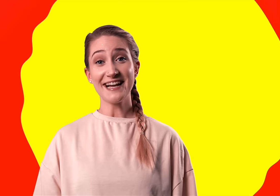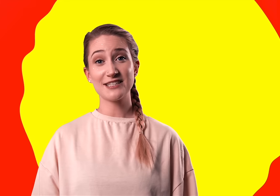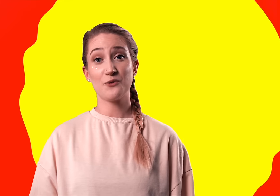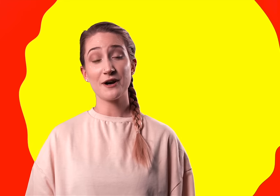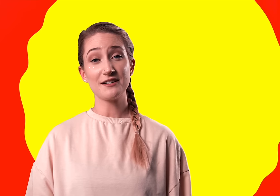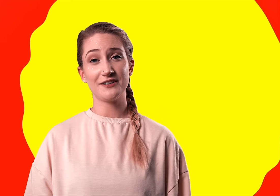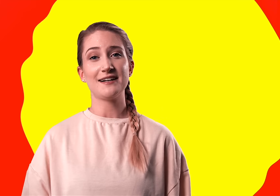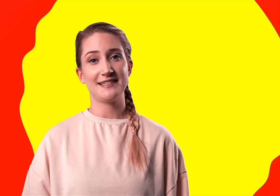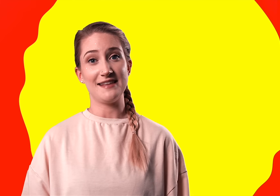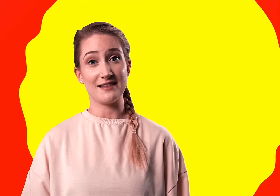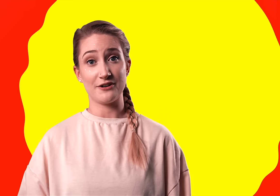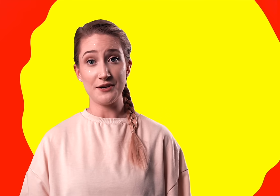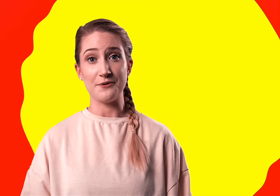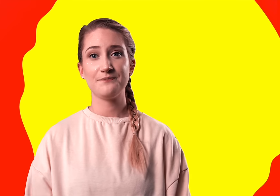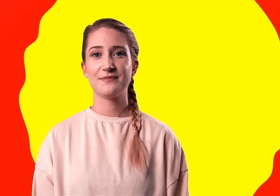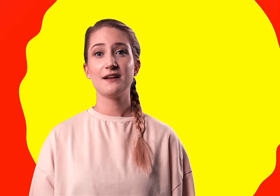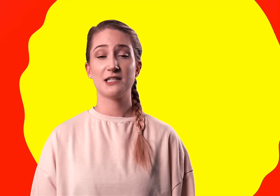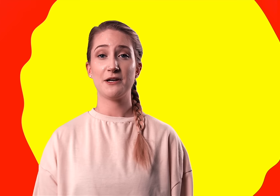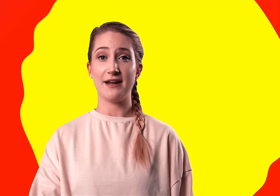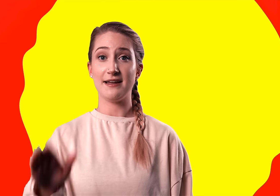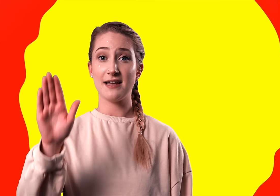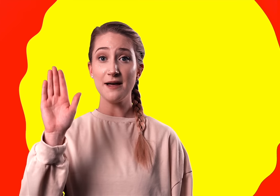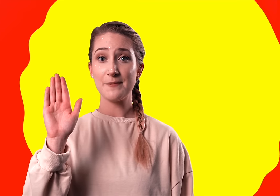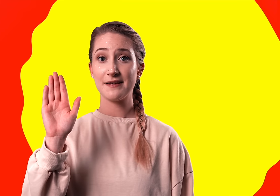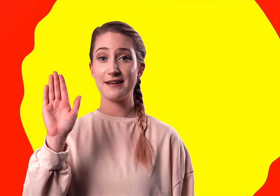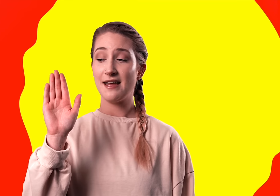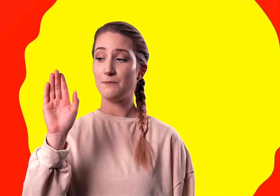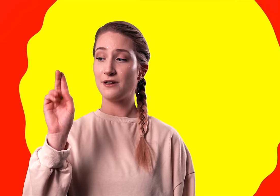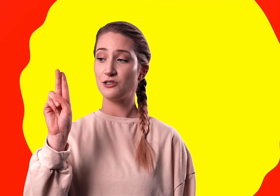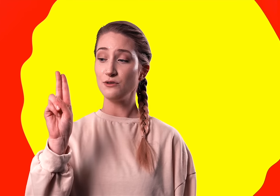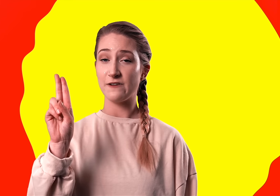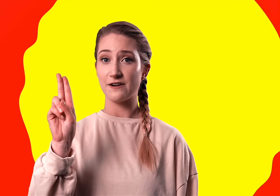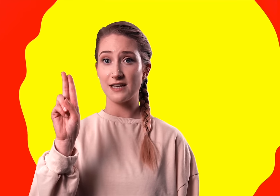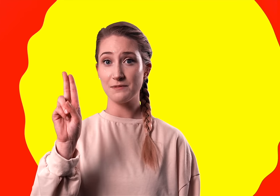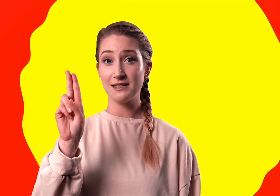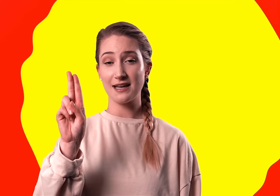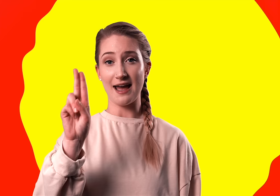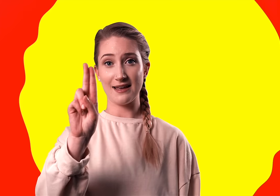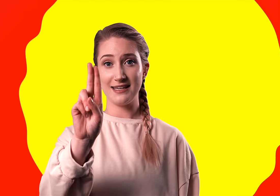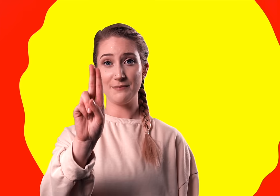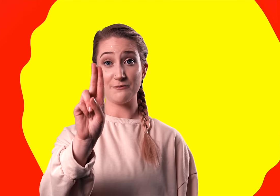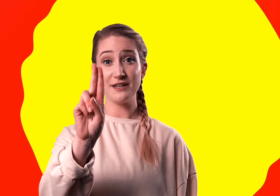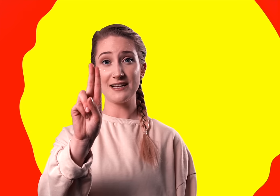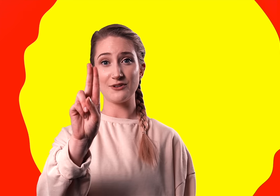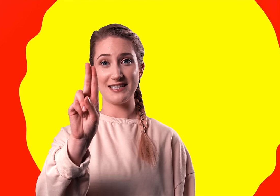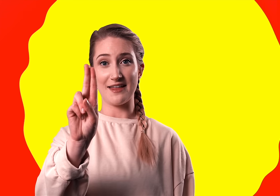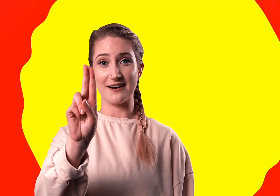Next, we're going to learn how to sign the letter U. So put your hand up, and put two fingers up to the sky, and keep them really close together.